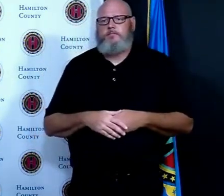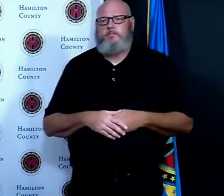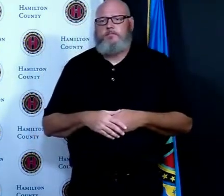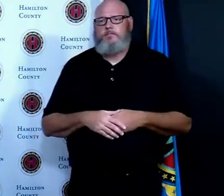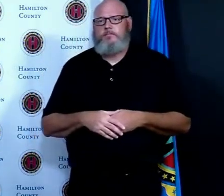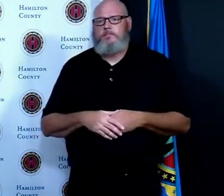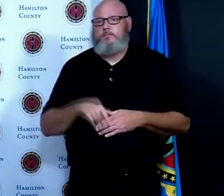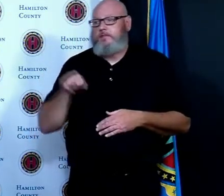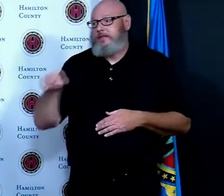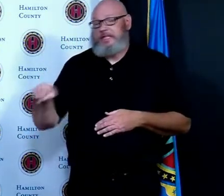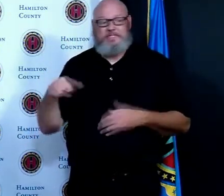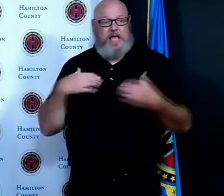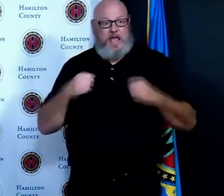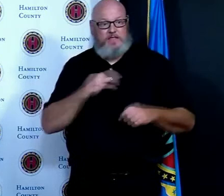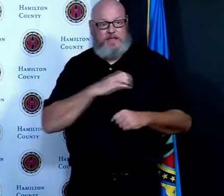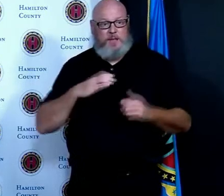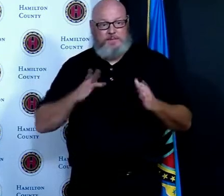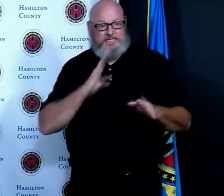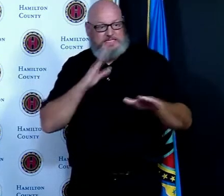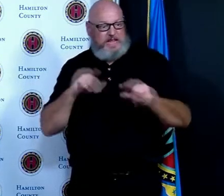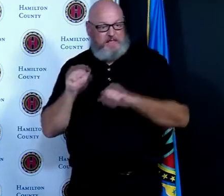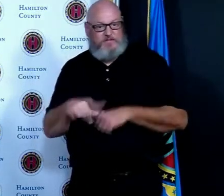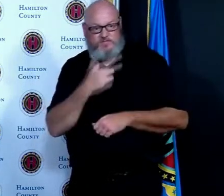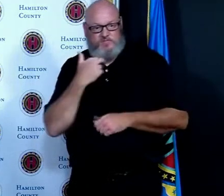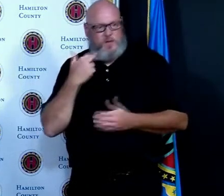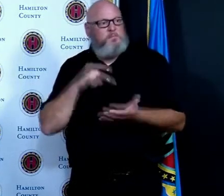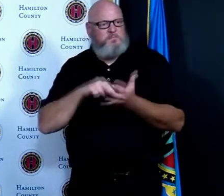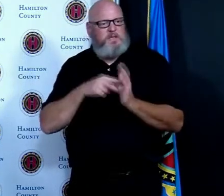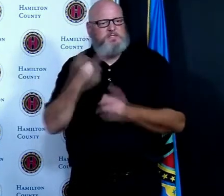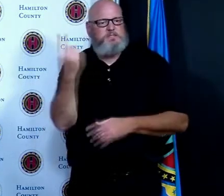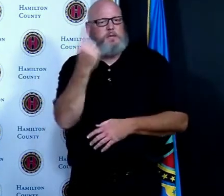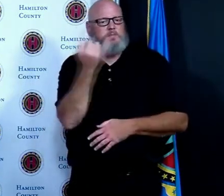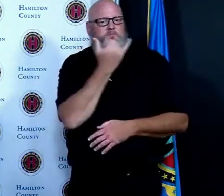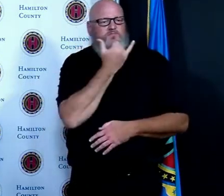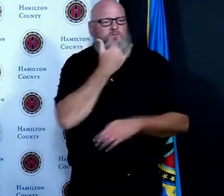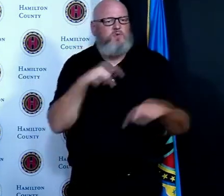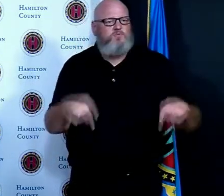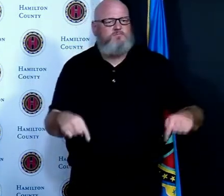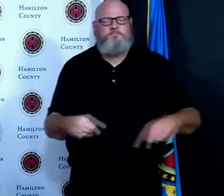holds true as well but when you're looking at your Facebook feed or you're at a sporting event